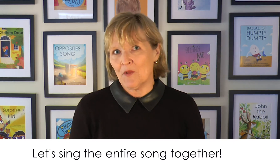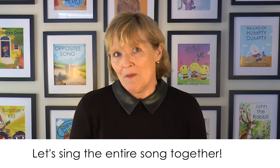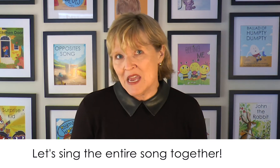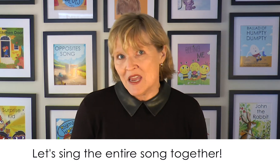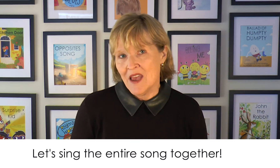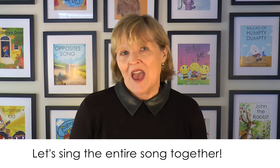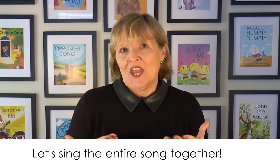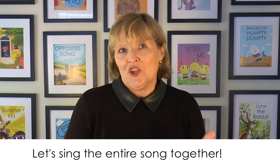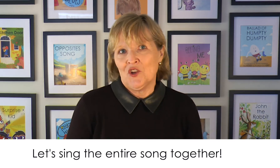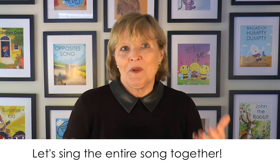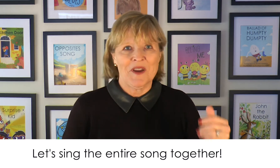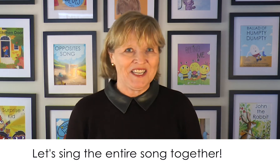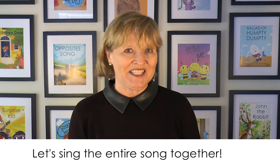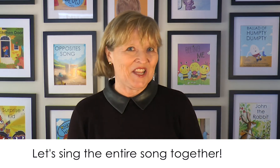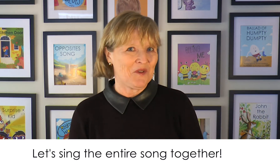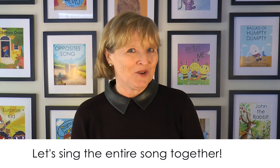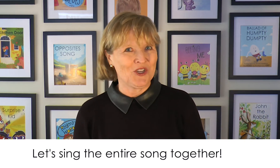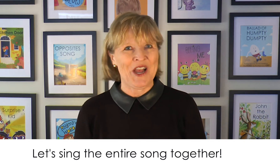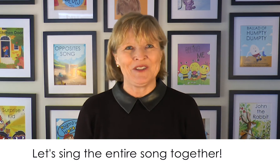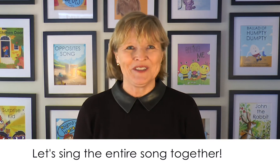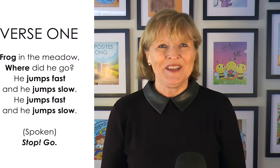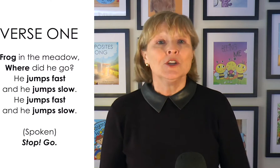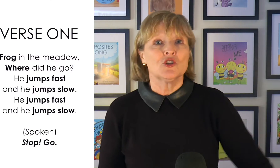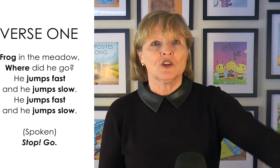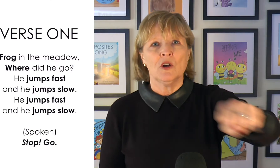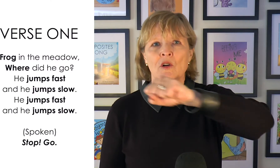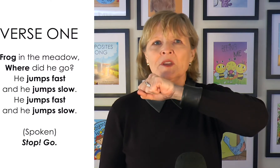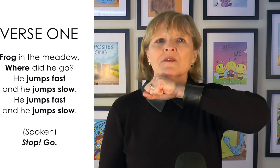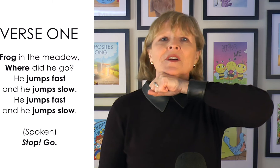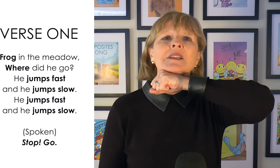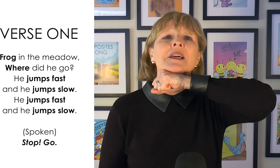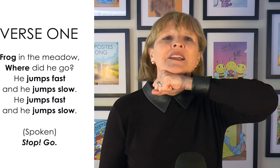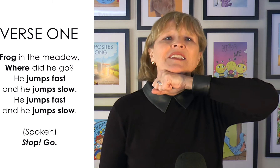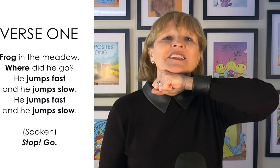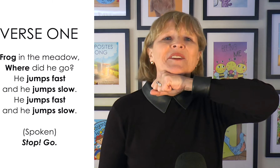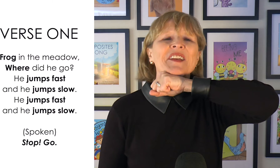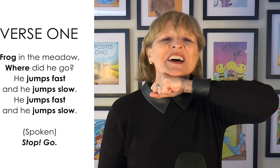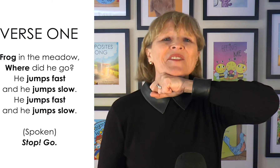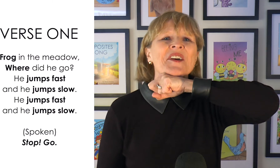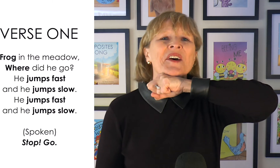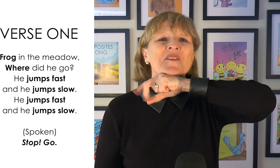it with me, and you'll be ready to sing it with your child! Show me your FROG sign. Here we go!